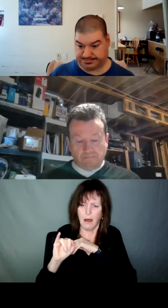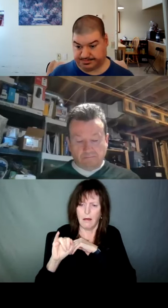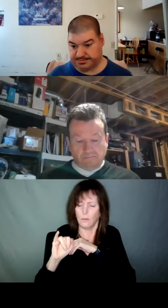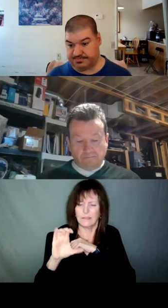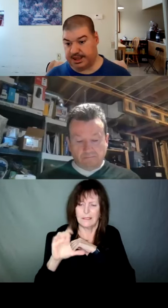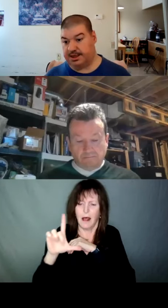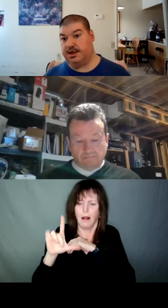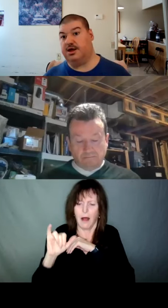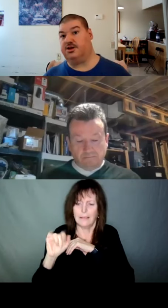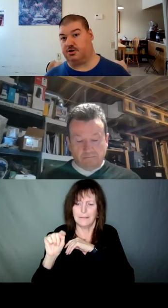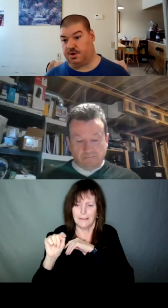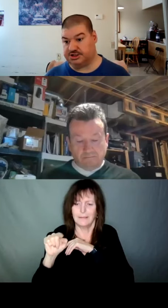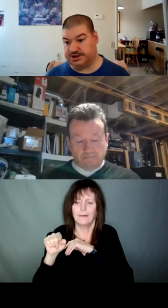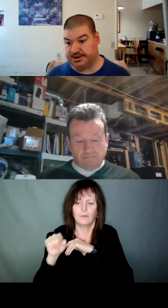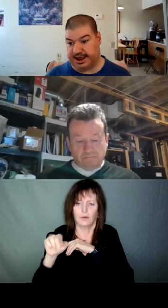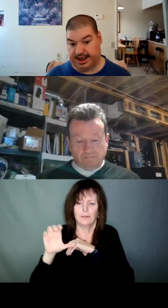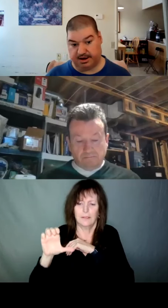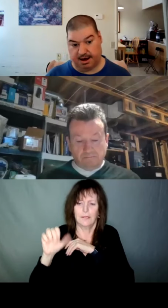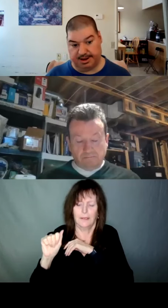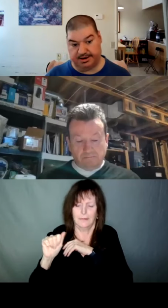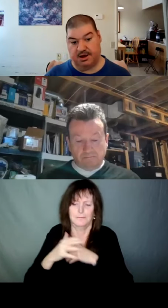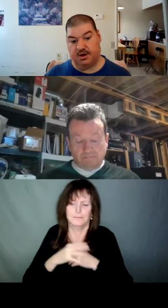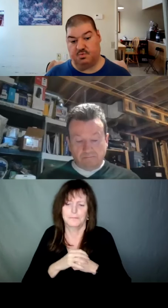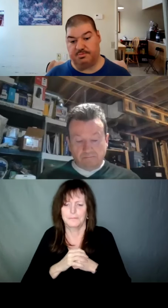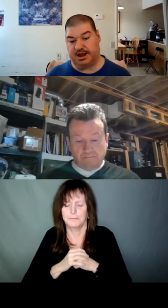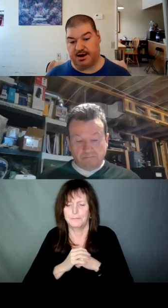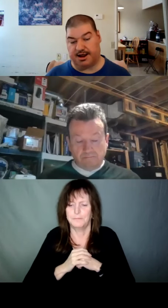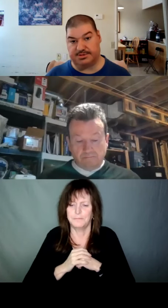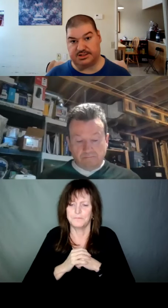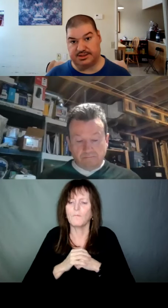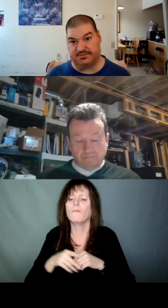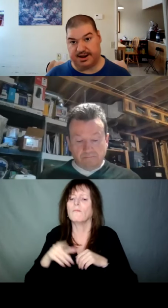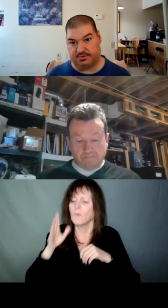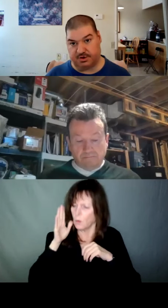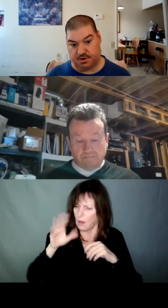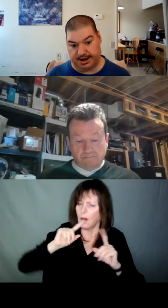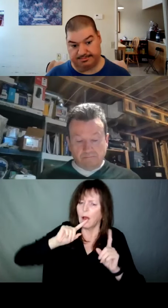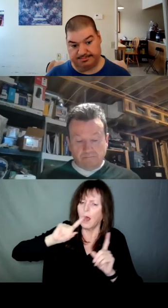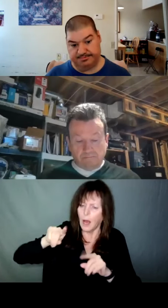Rebecca.Wood@CLT.ca